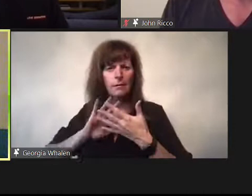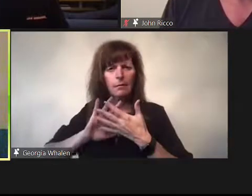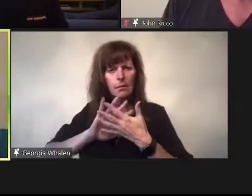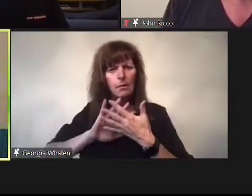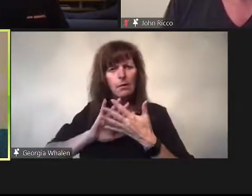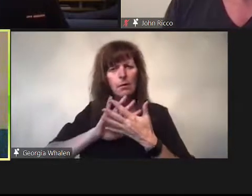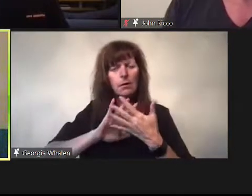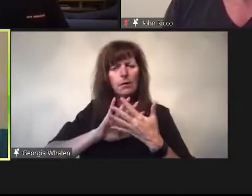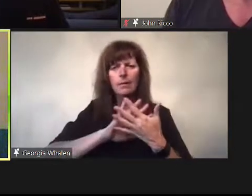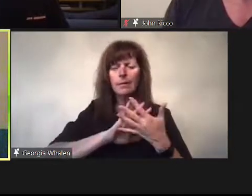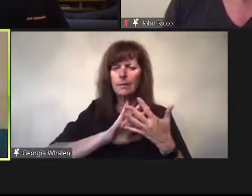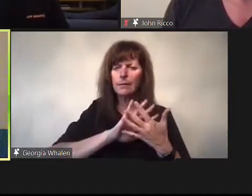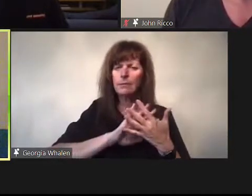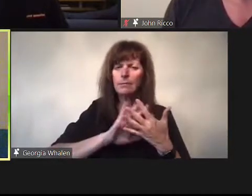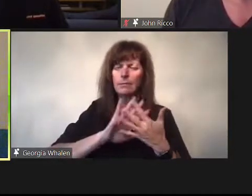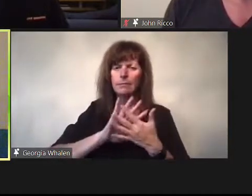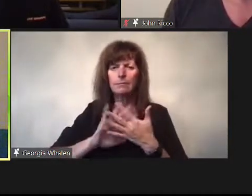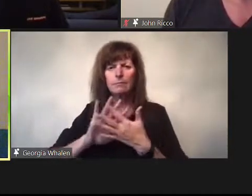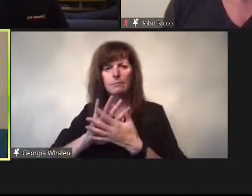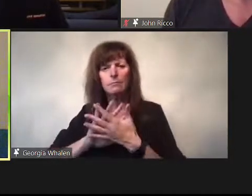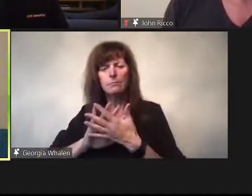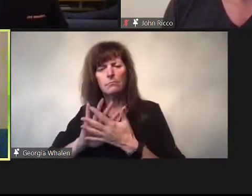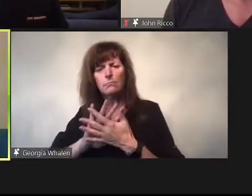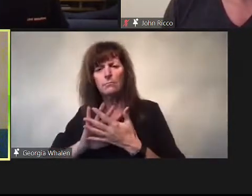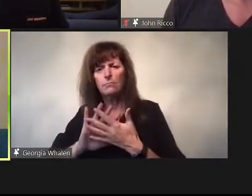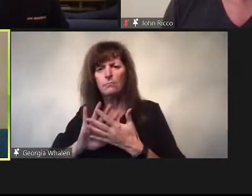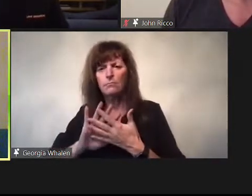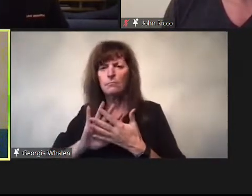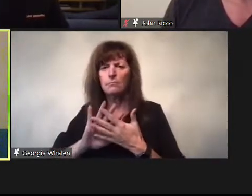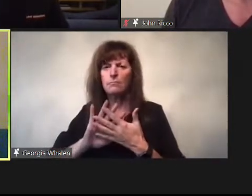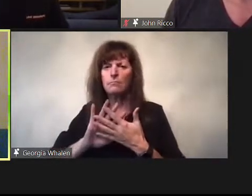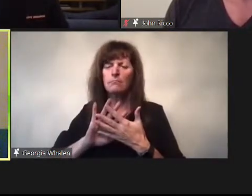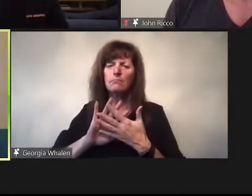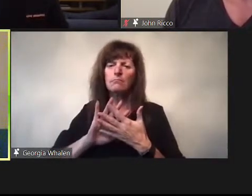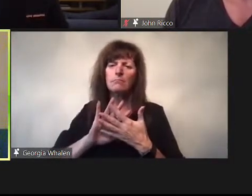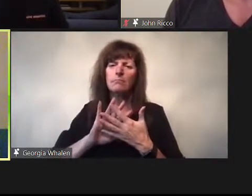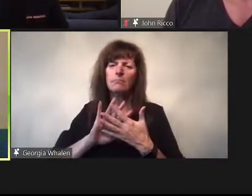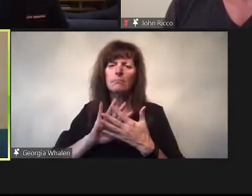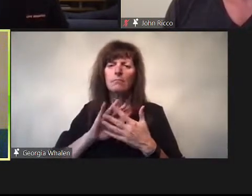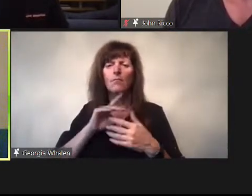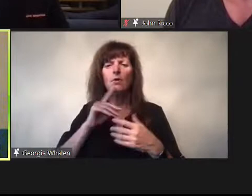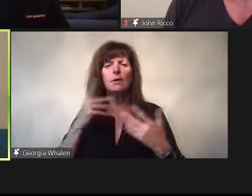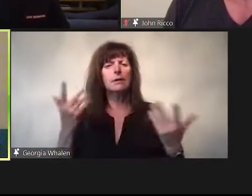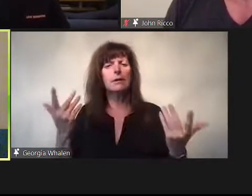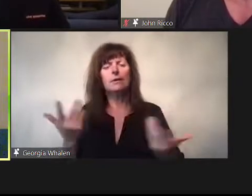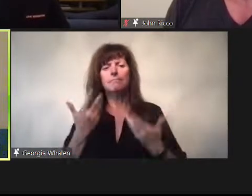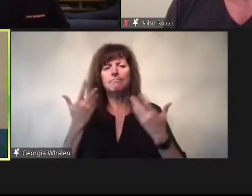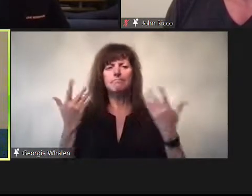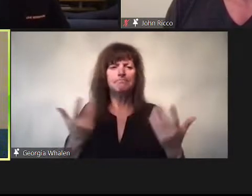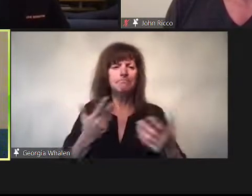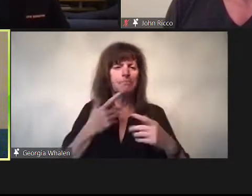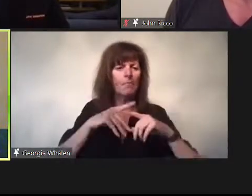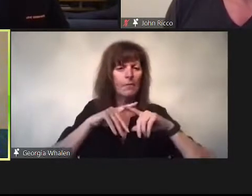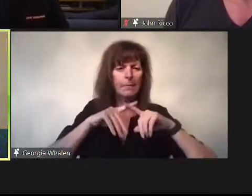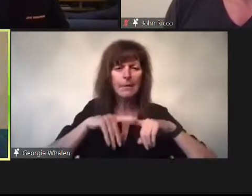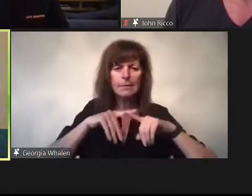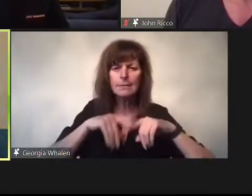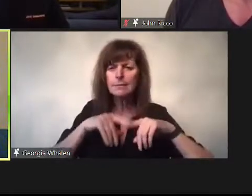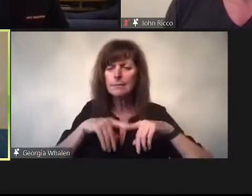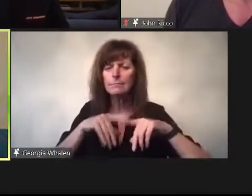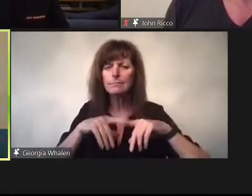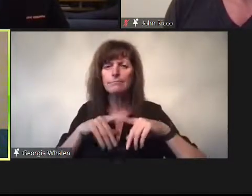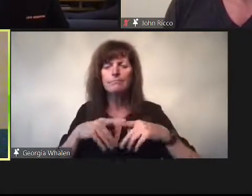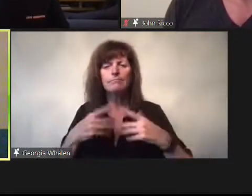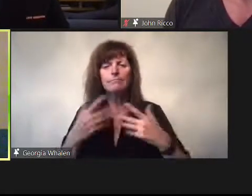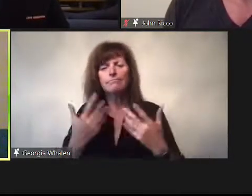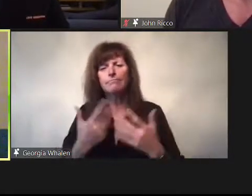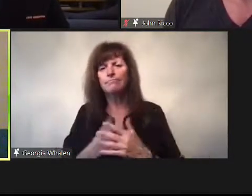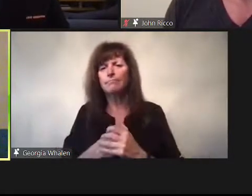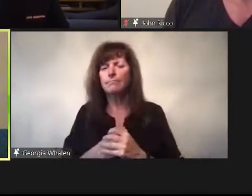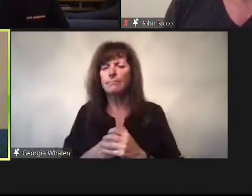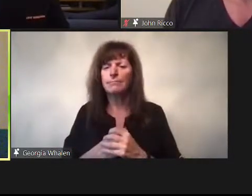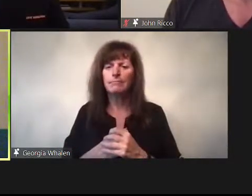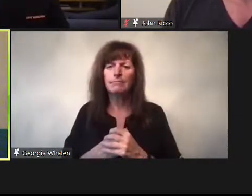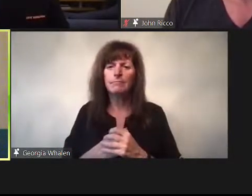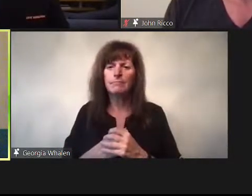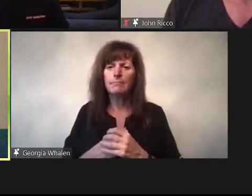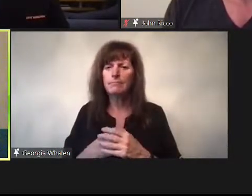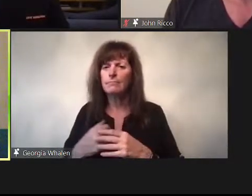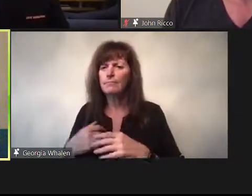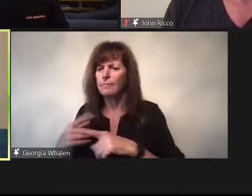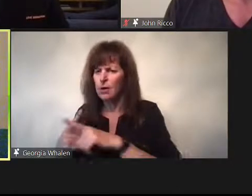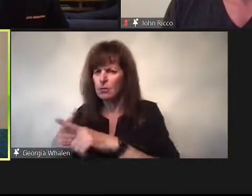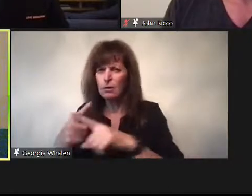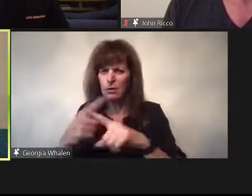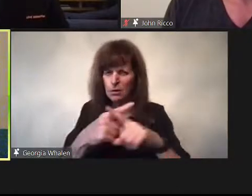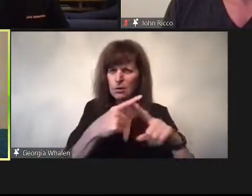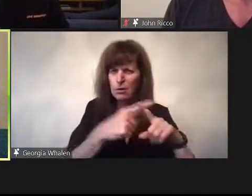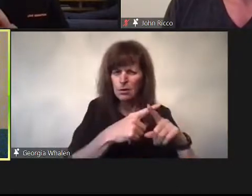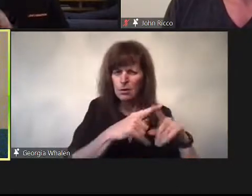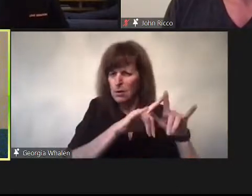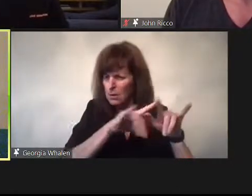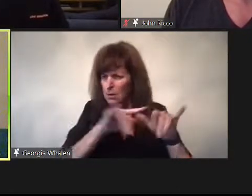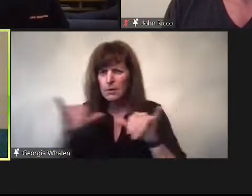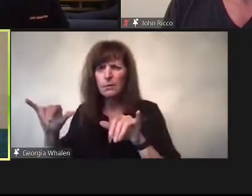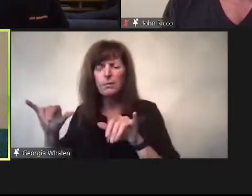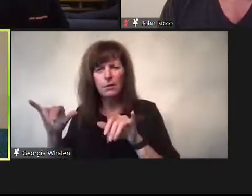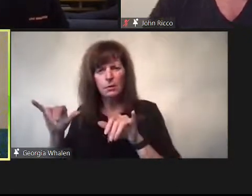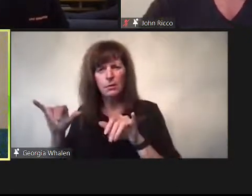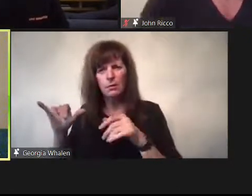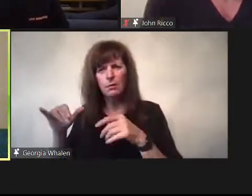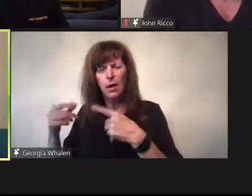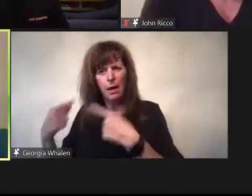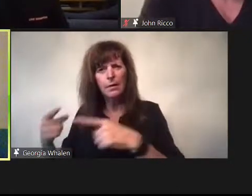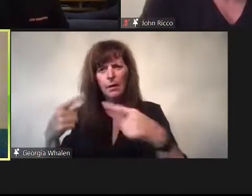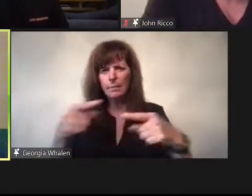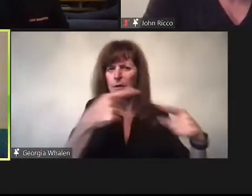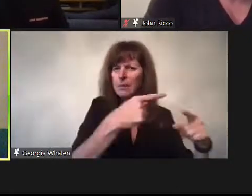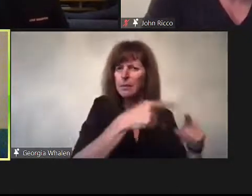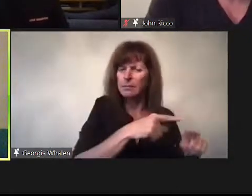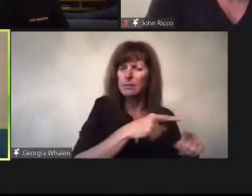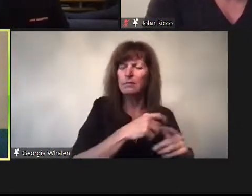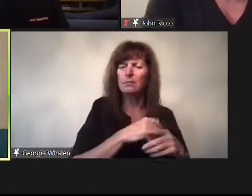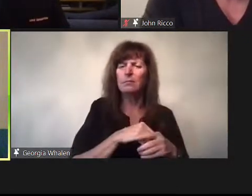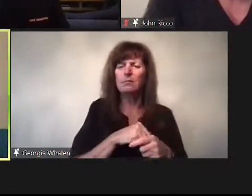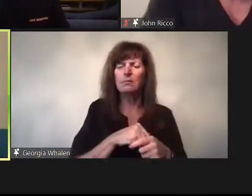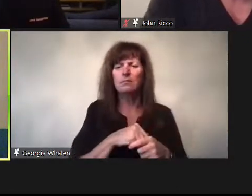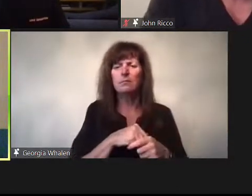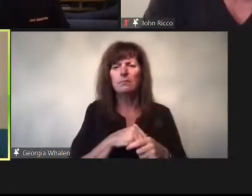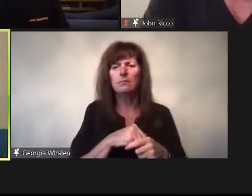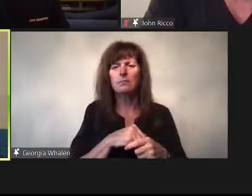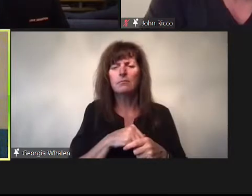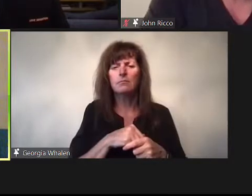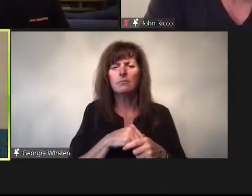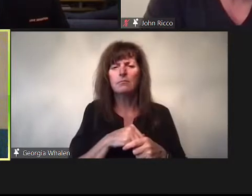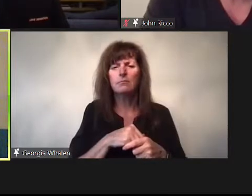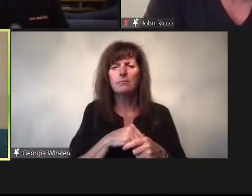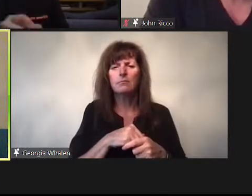or boredom playing with interest and excitement.